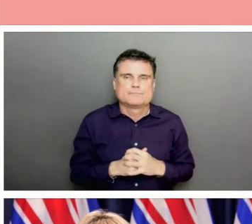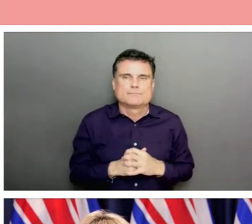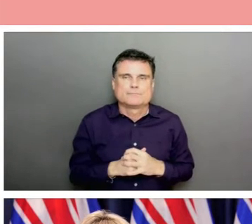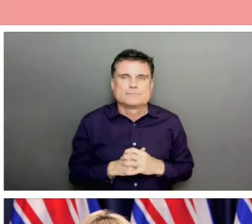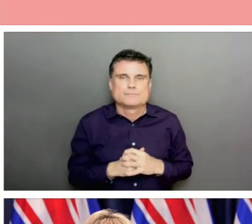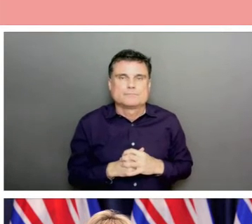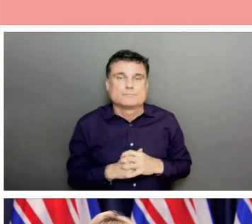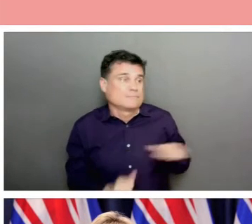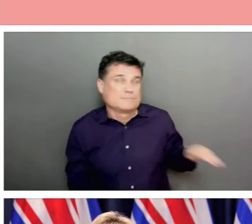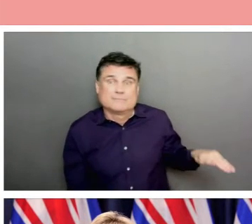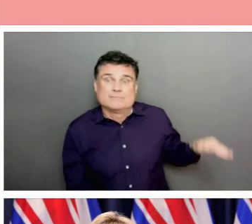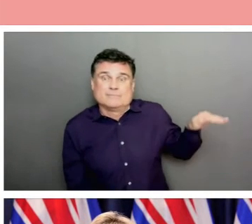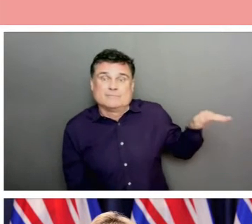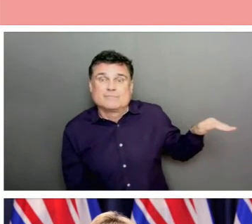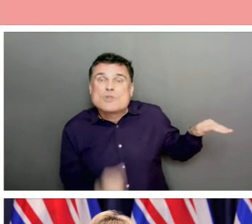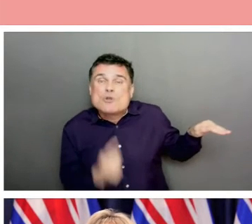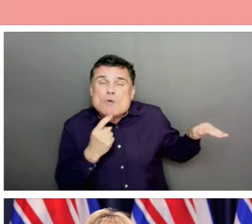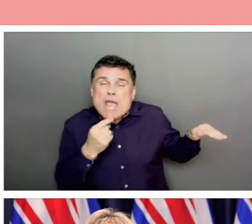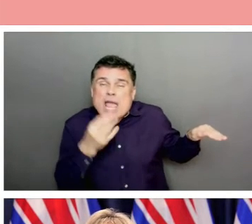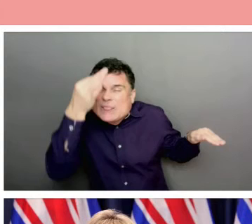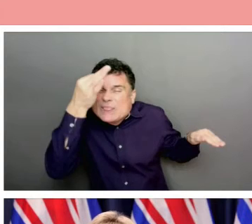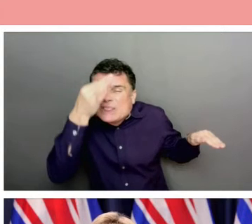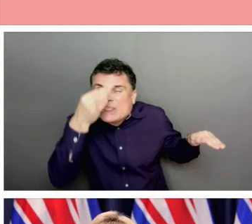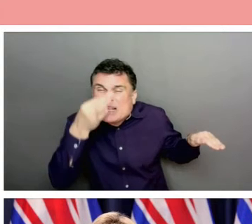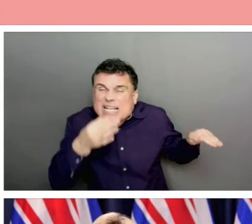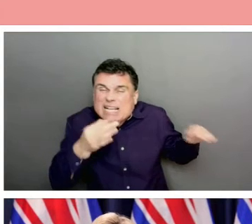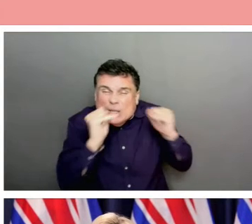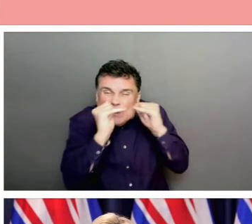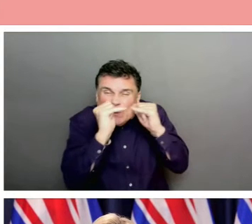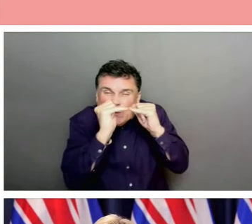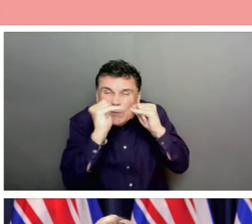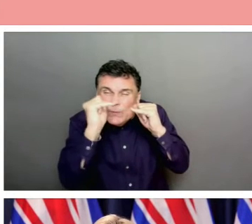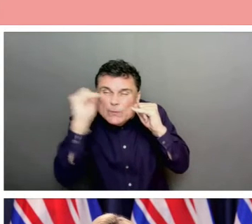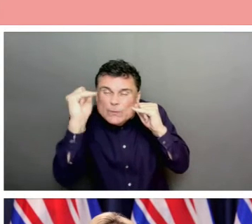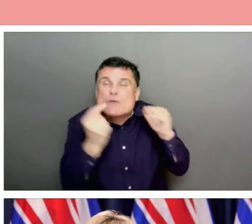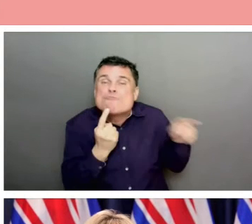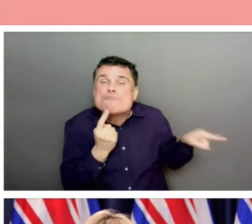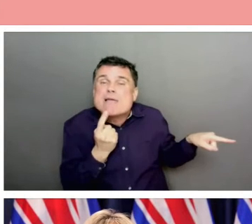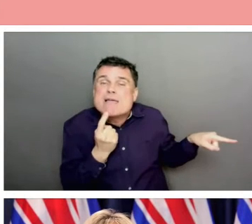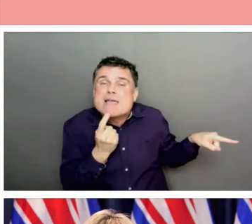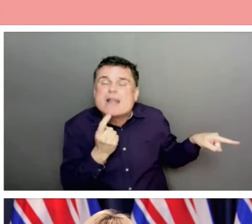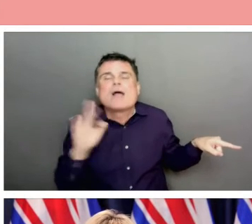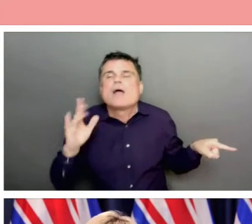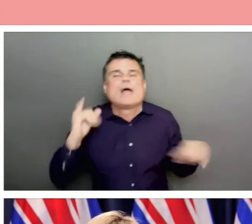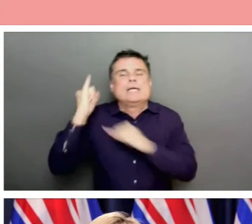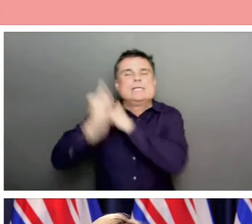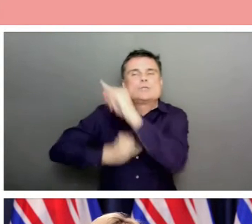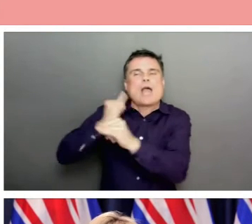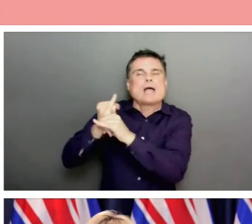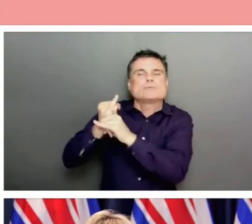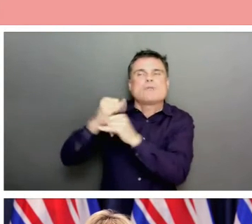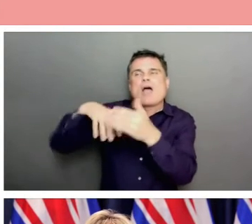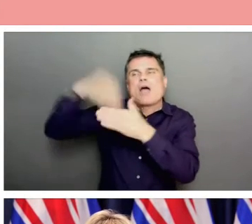identify outbreaks as early as possible, although we have been delayed in some areas, certainly now in the